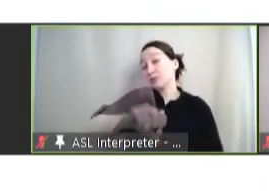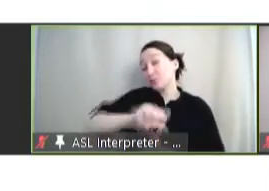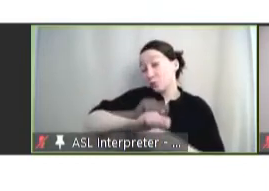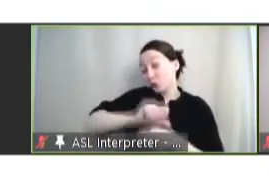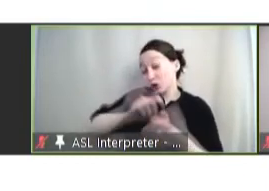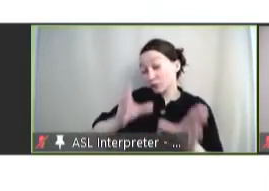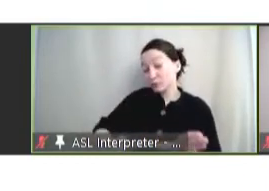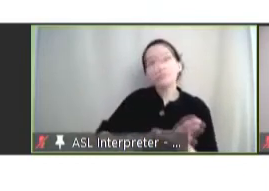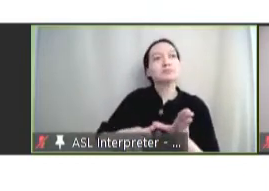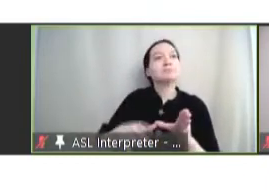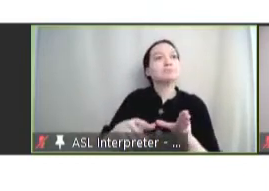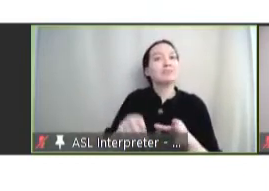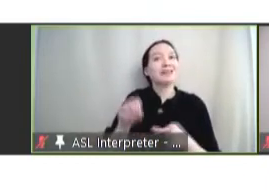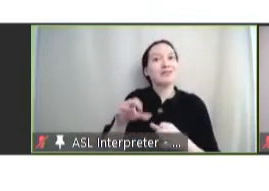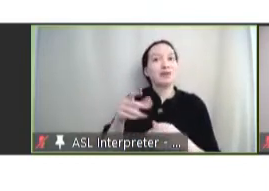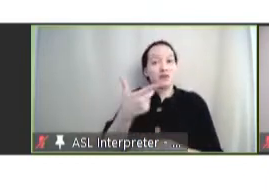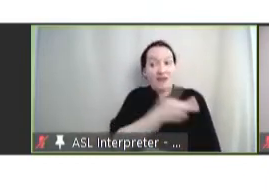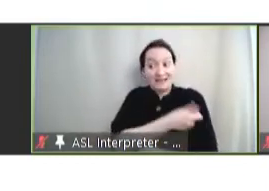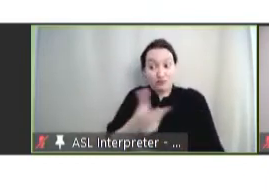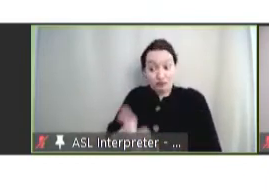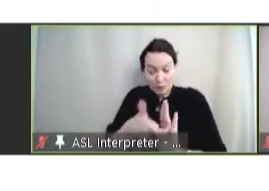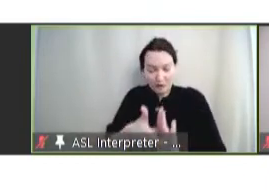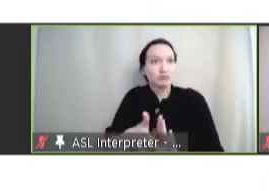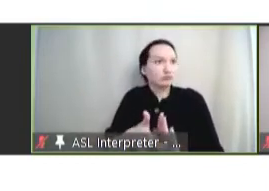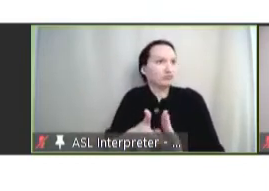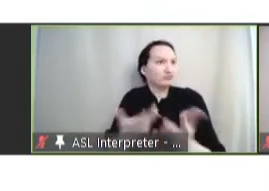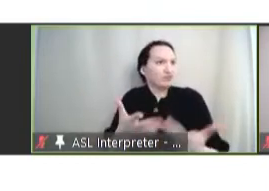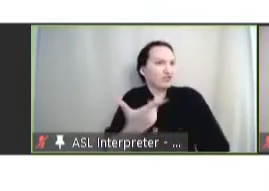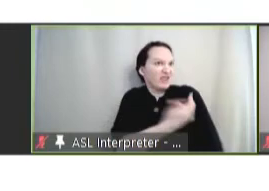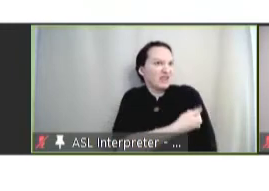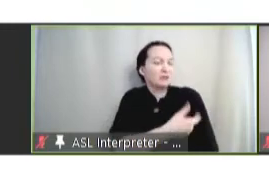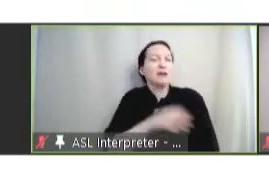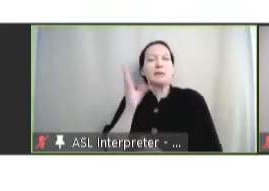location with an employee vaccine requirement are vaccinated now compared to just 75 percent